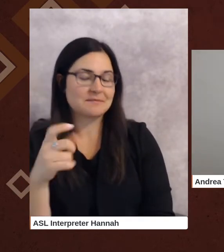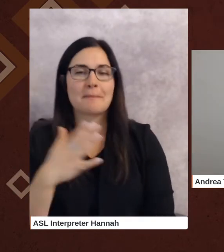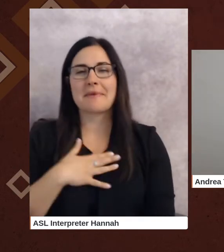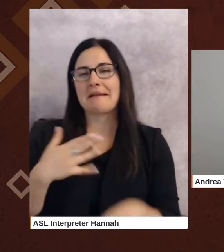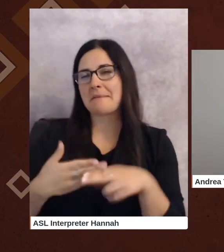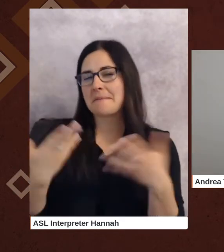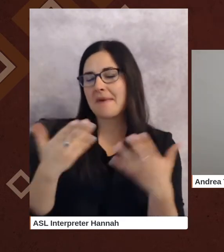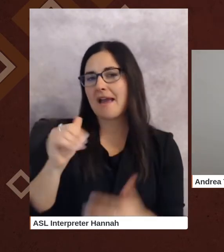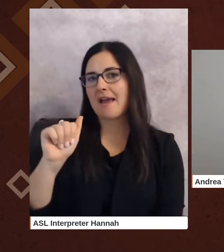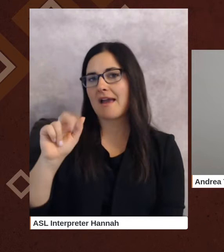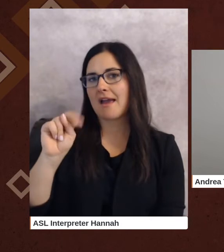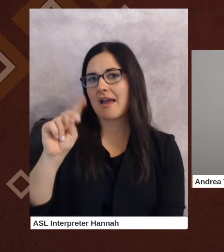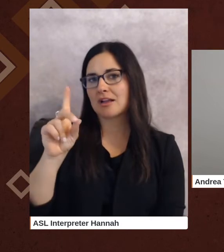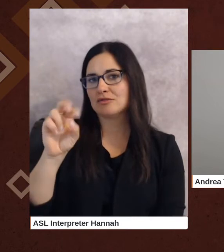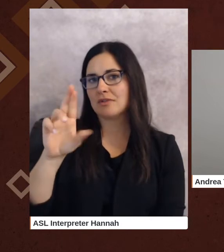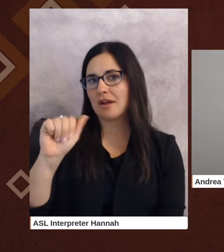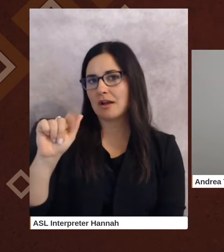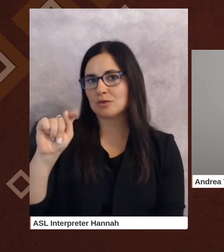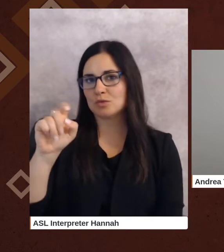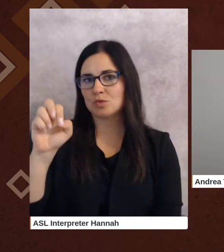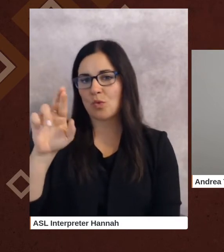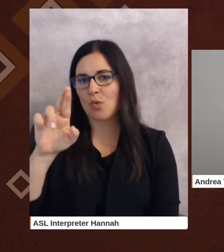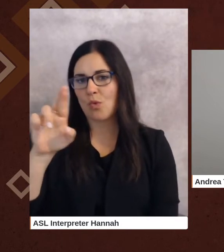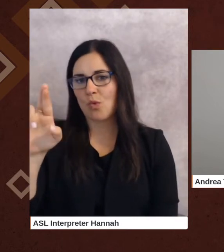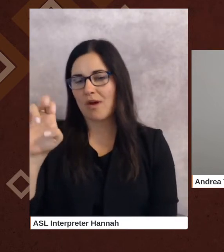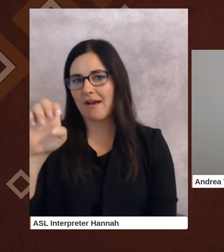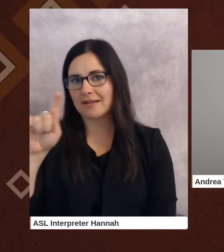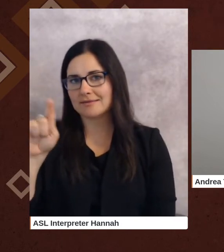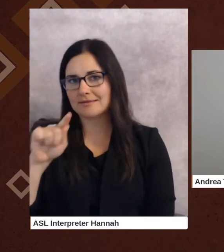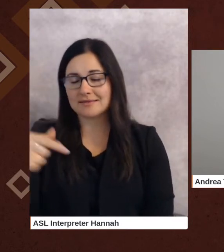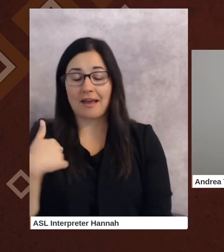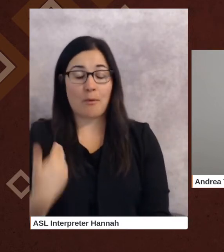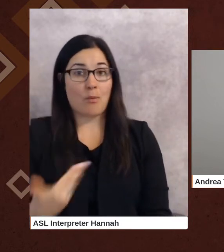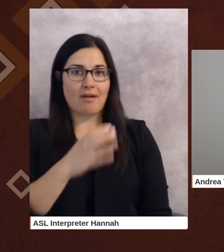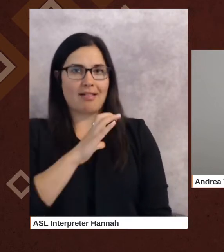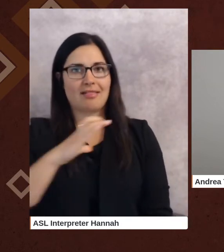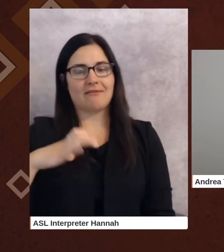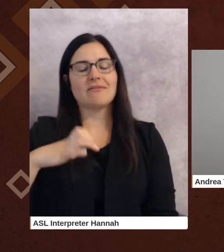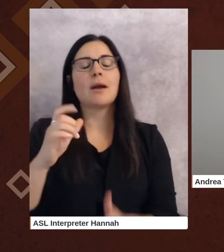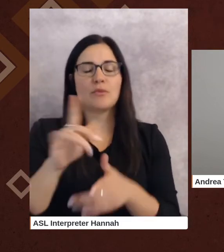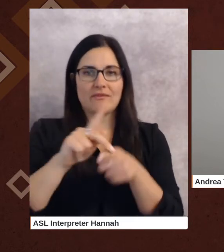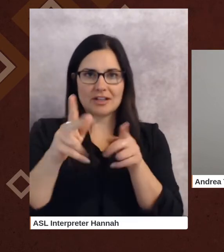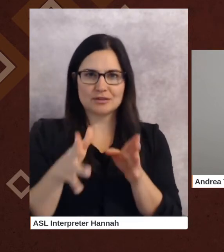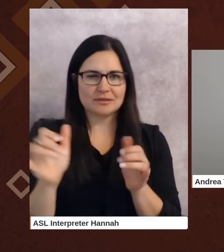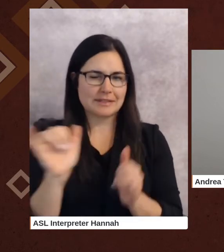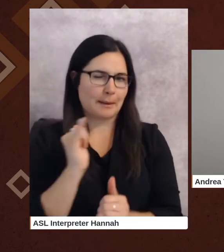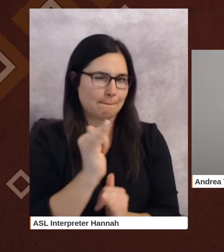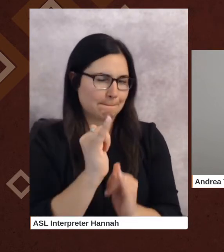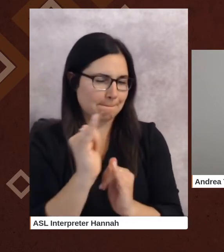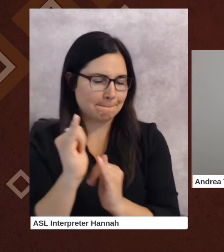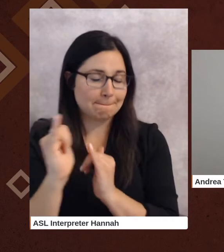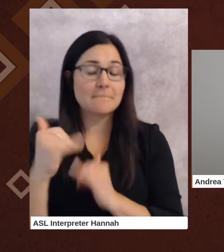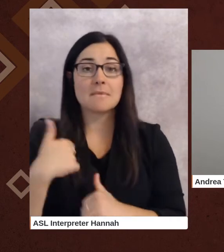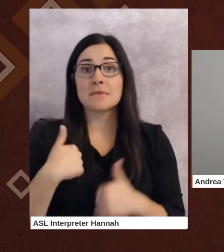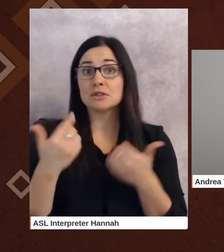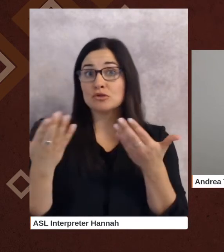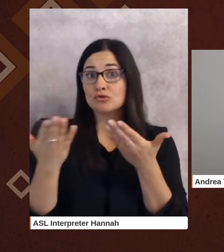I am a classified professional just like you all here today. And I also serve on the classified professional development committee.